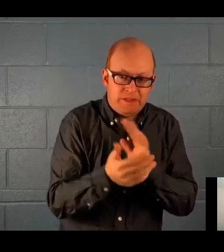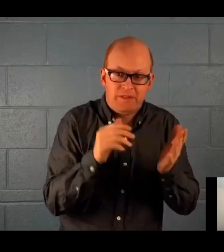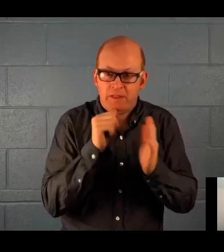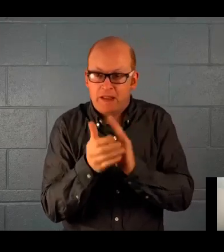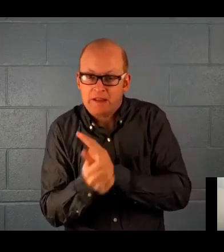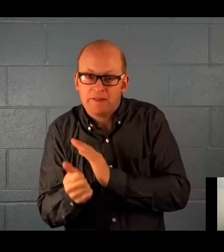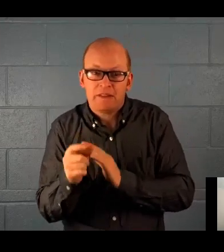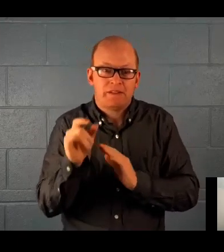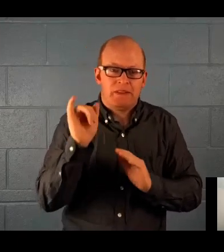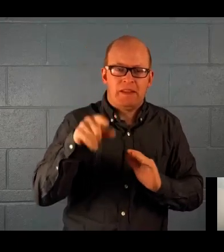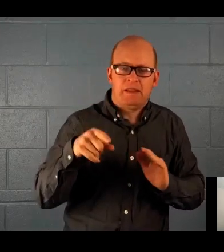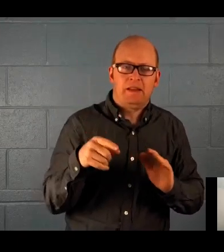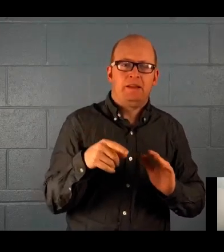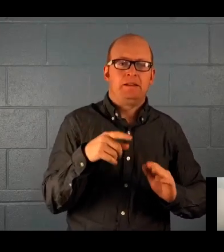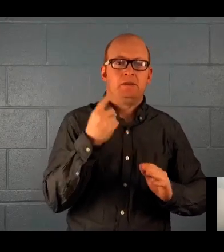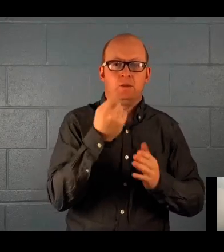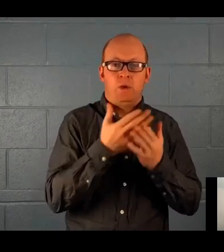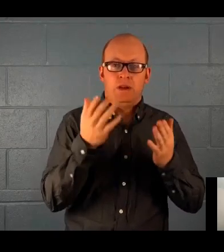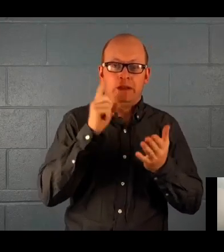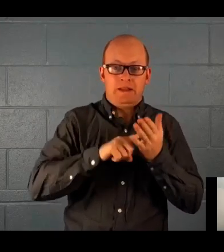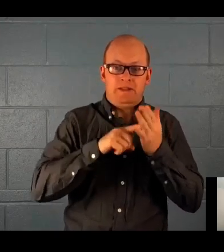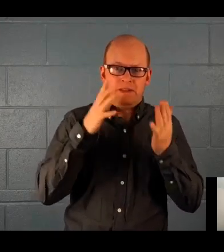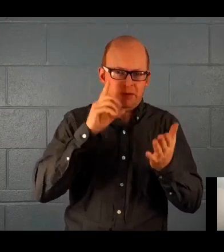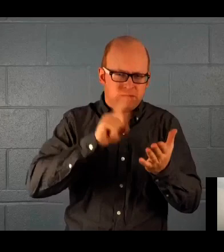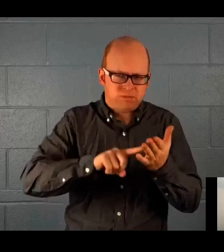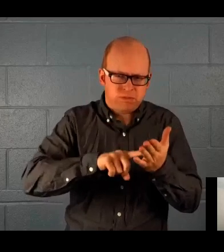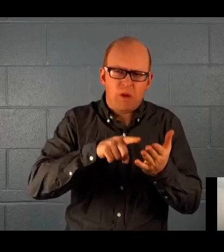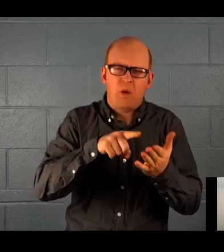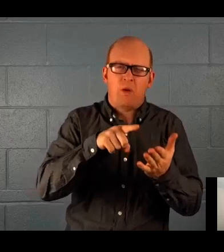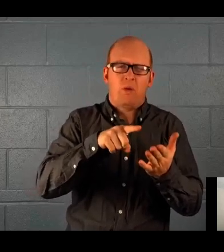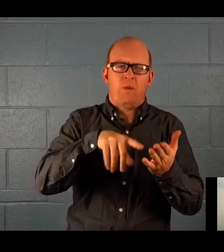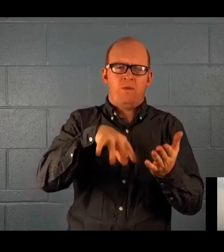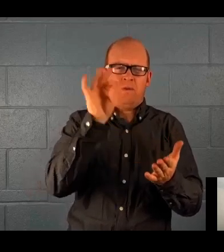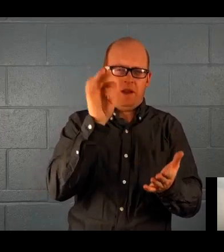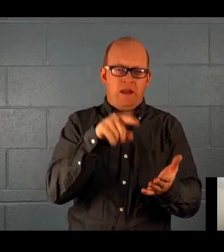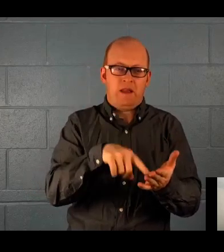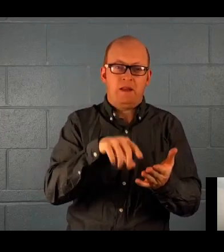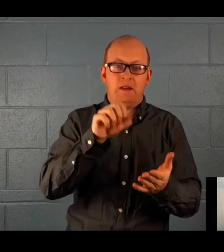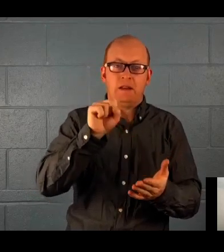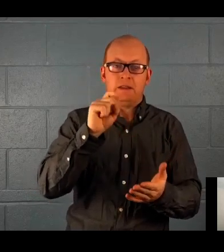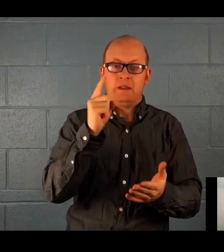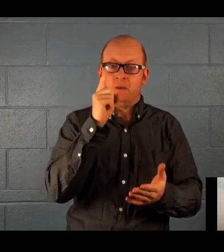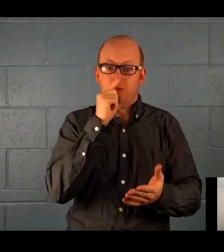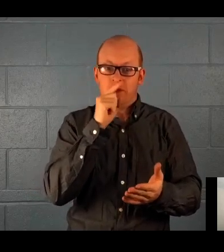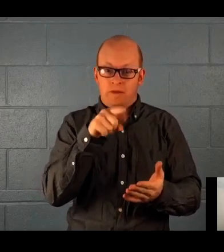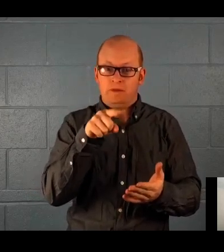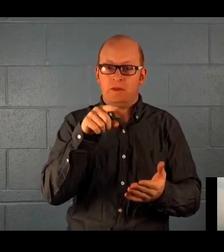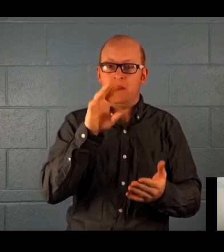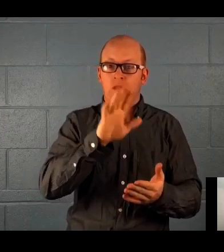And one of the things that investigators noticed was that in the shaker 1 retinal pigment epithelial cells,